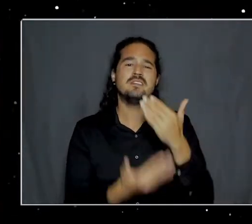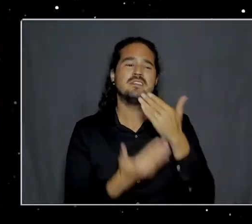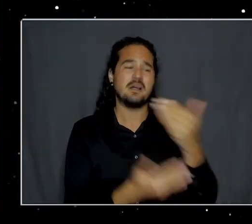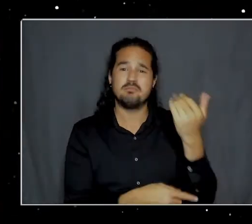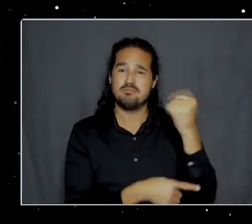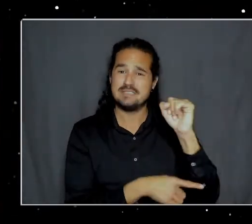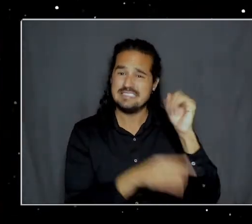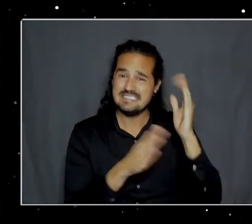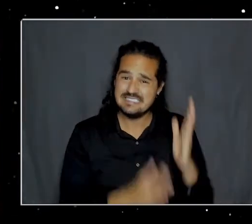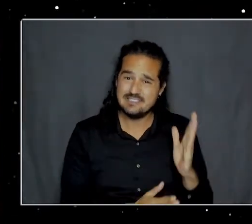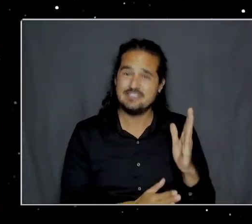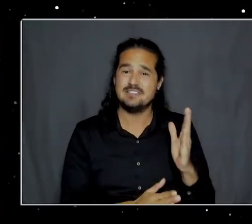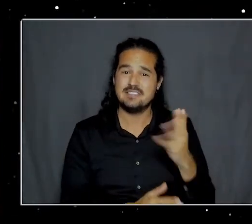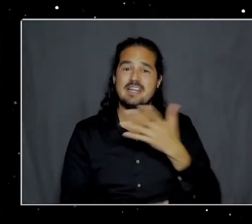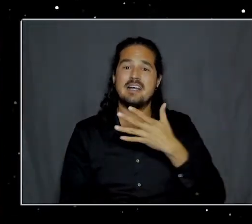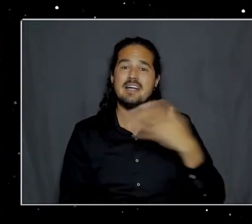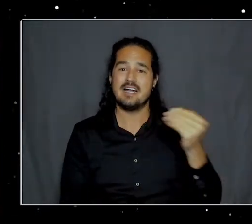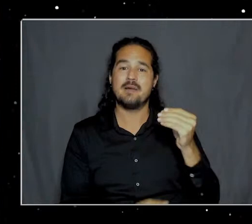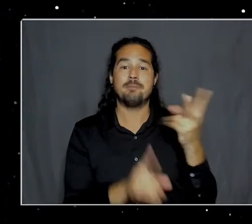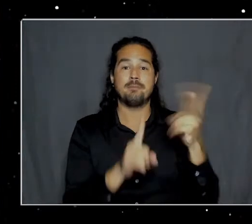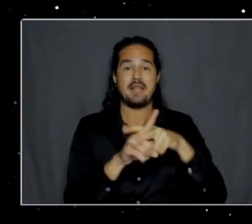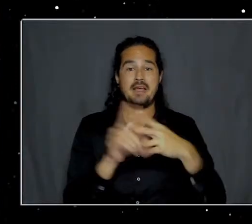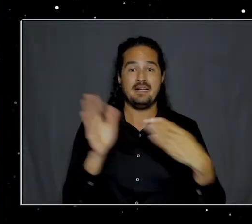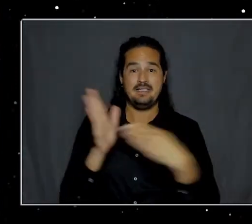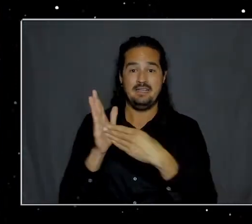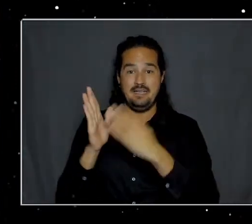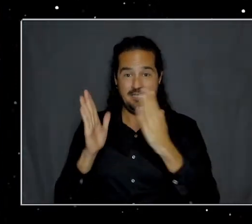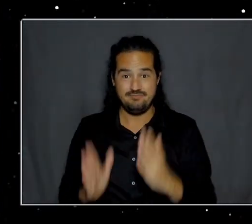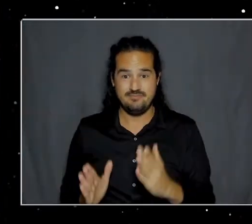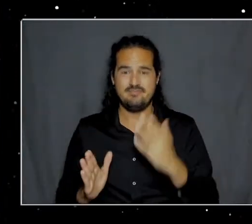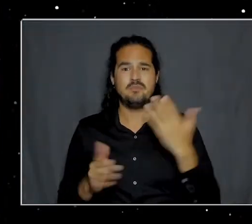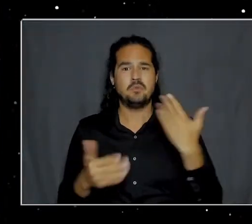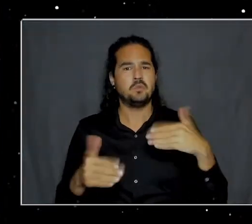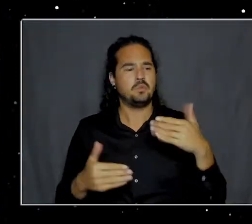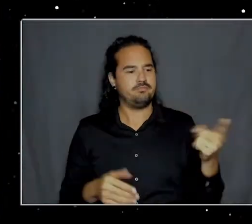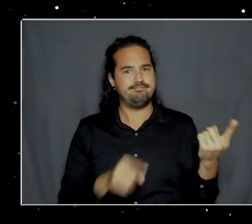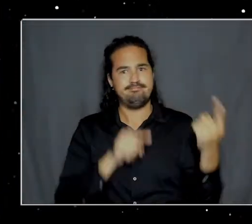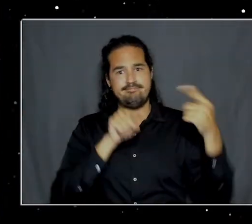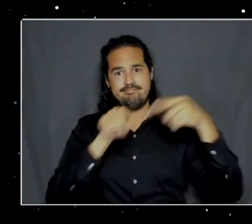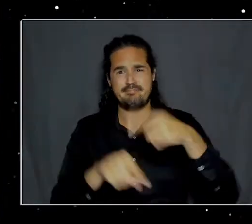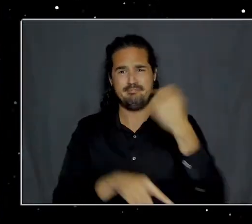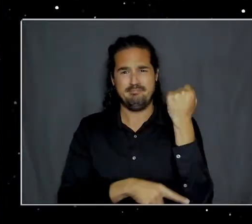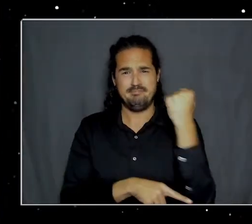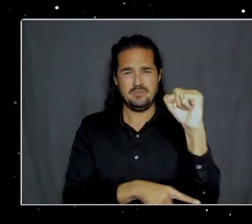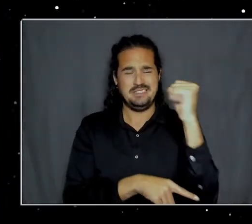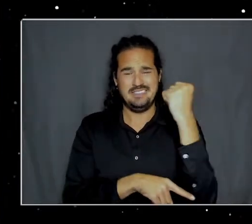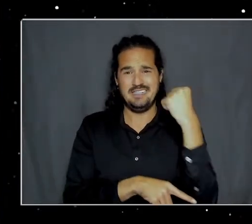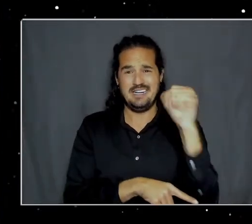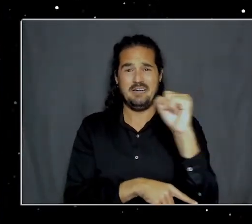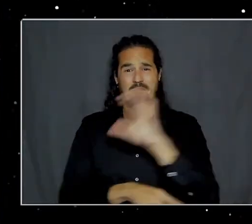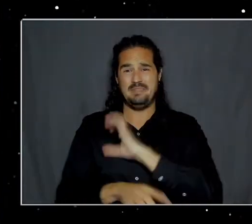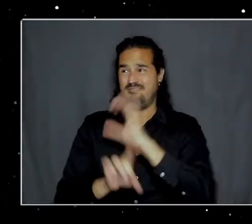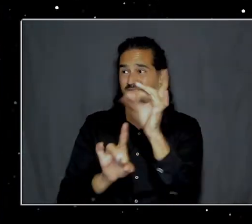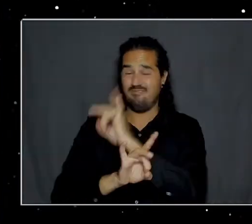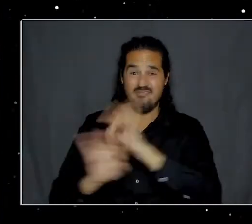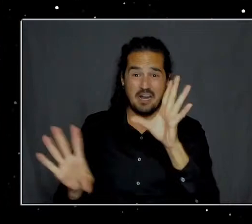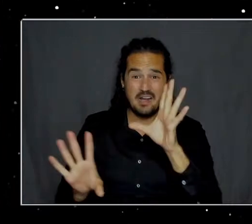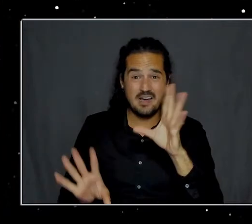PROTESTERS AND THE PLAINTIFFS IN OUR CASE FOR PUTTING THEMSELVES OUT THERE, FOR PROTESTING POLICE